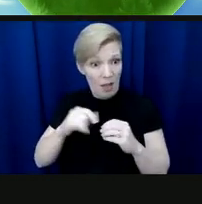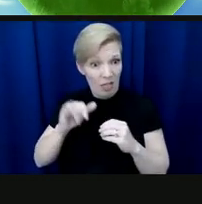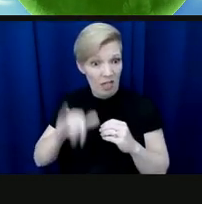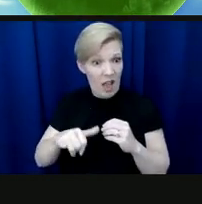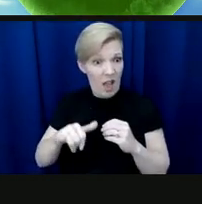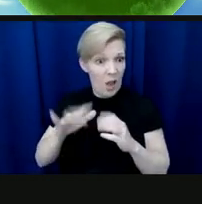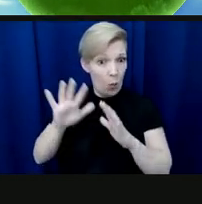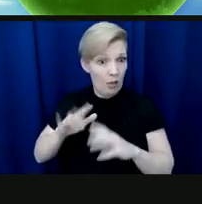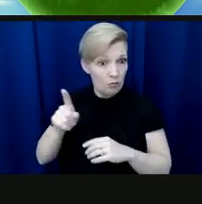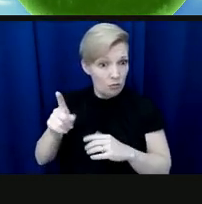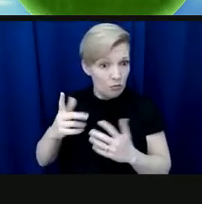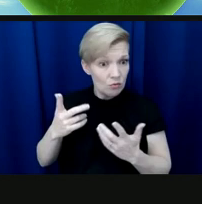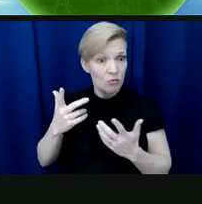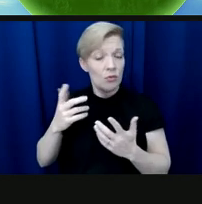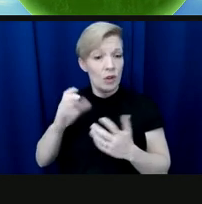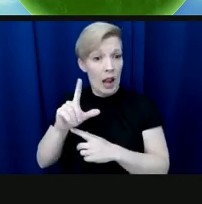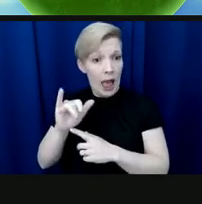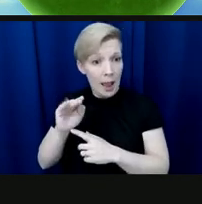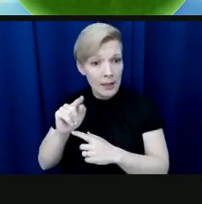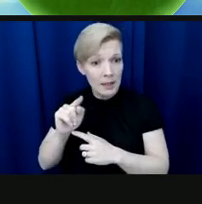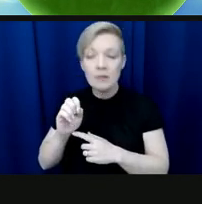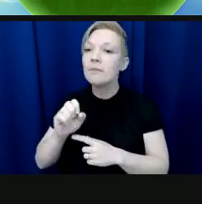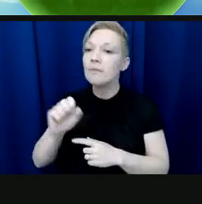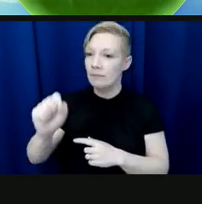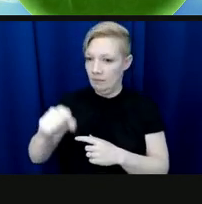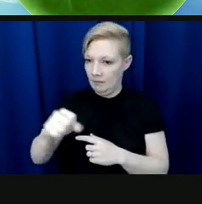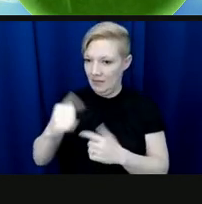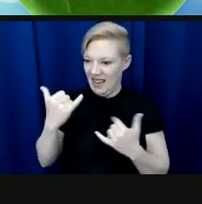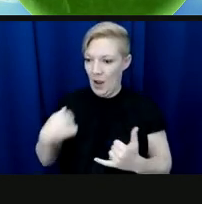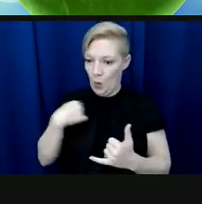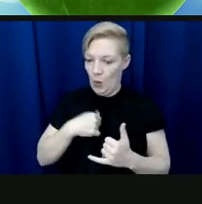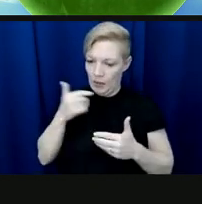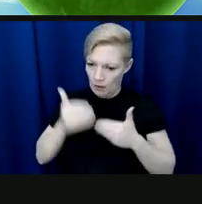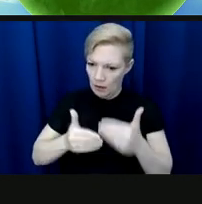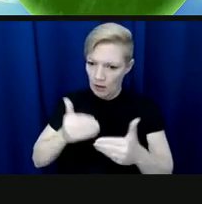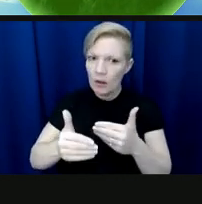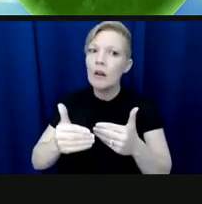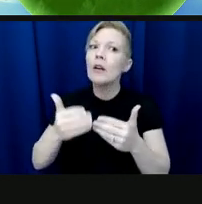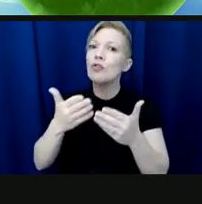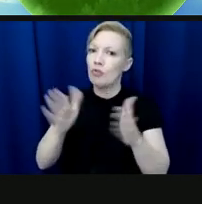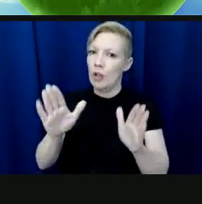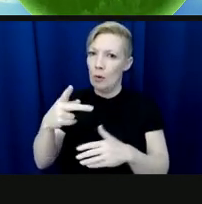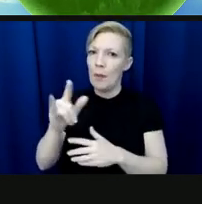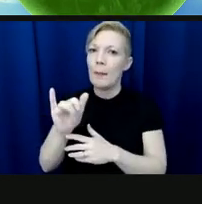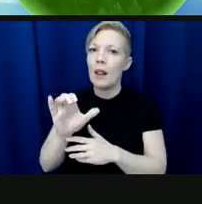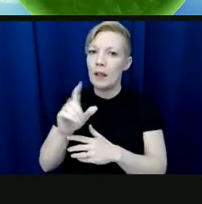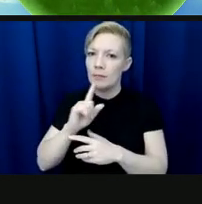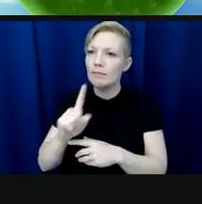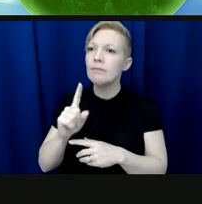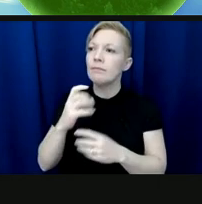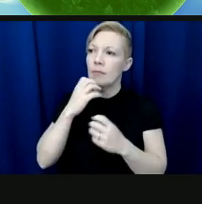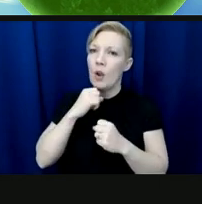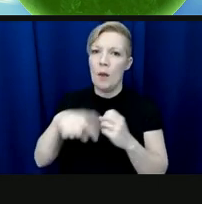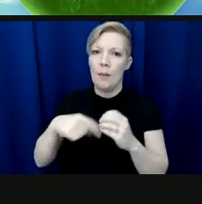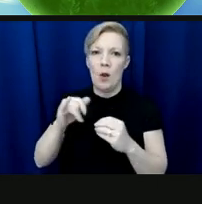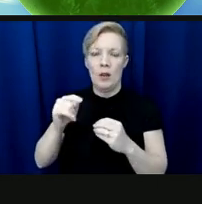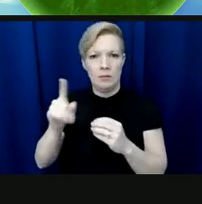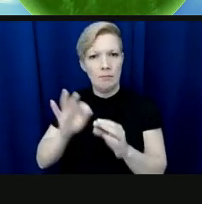I think the general public is very concerned about this. They care about it. It's something that's important to them because in the end,